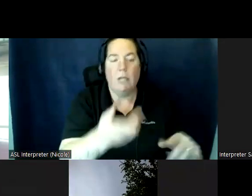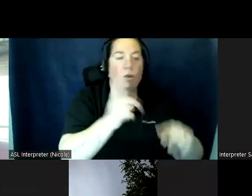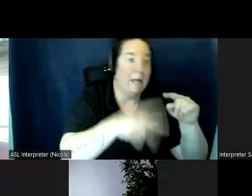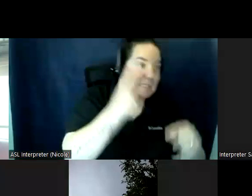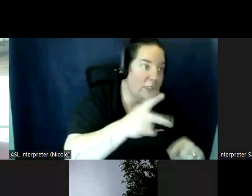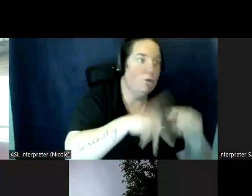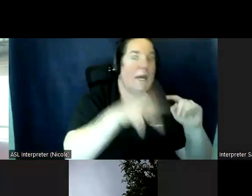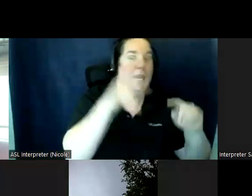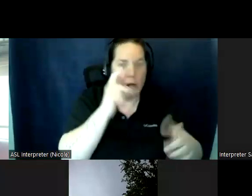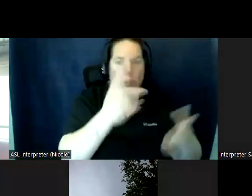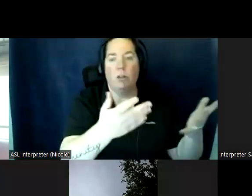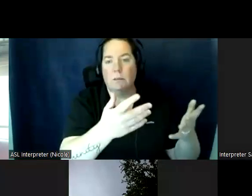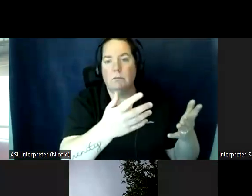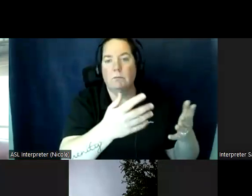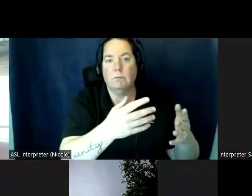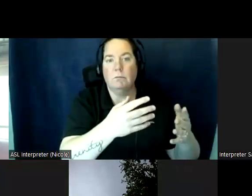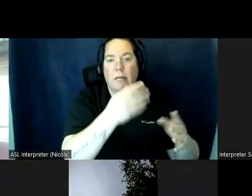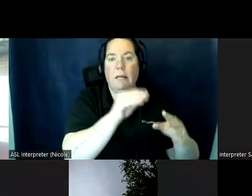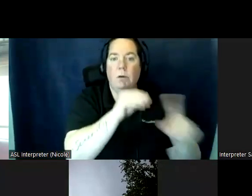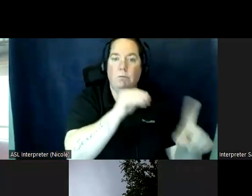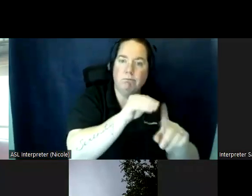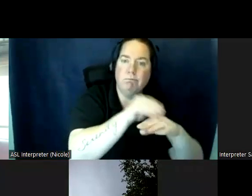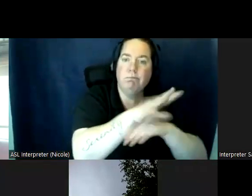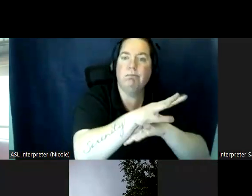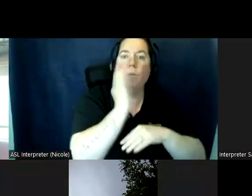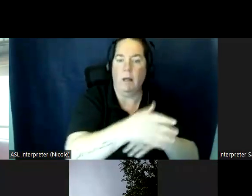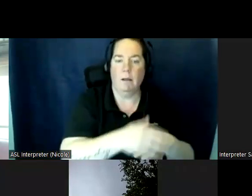I also see Tracy's question about is there a reason Vermont combines deafness and hearing